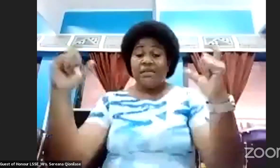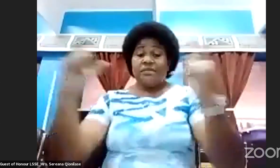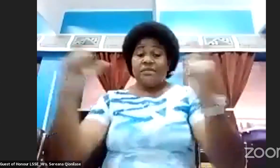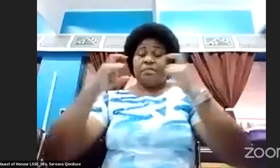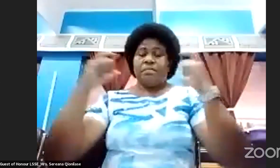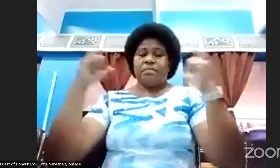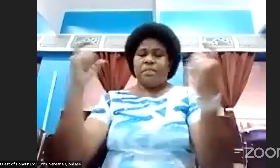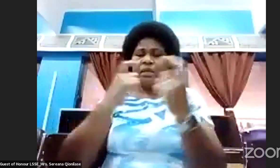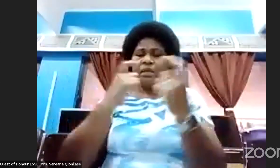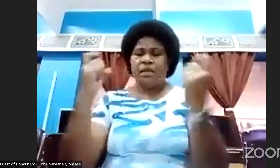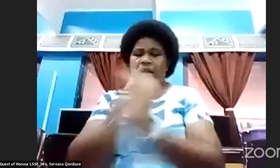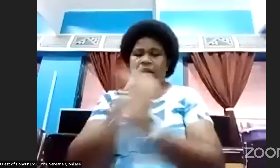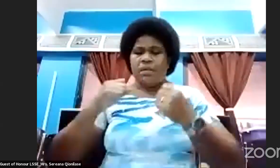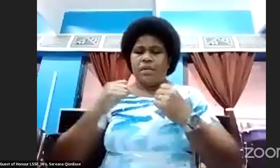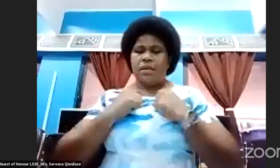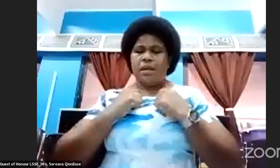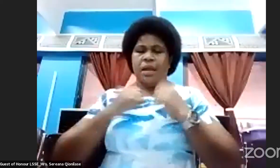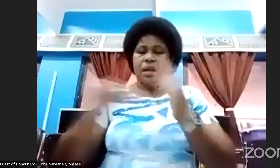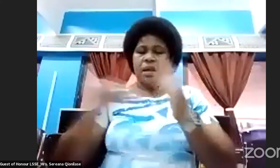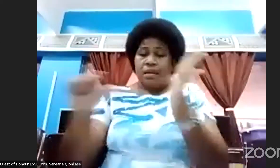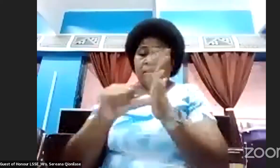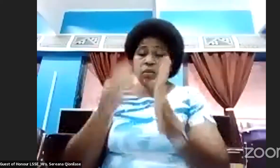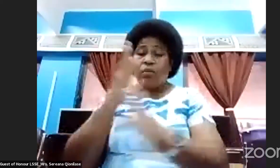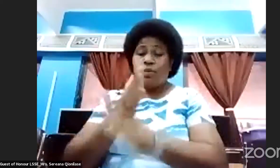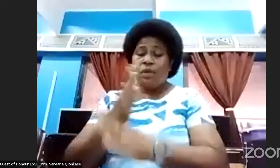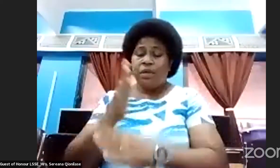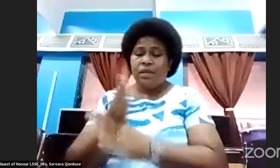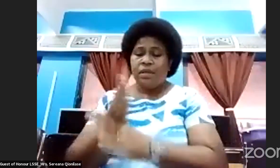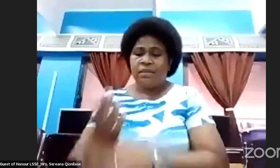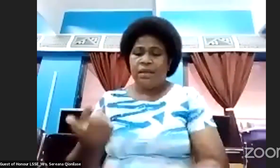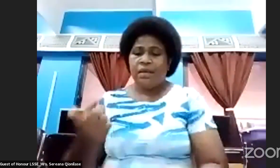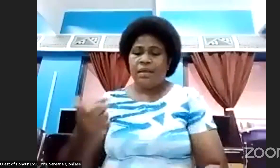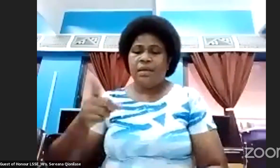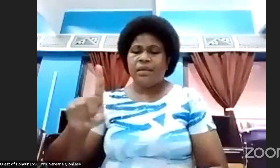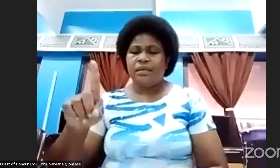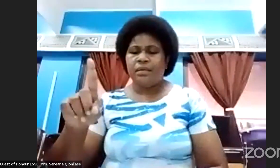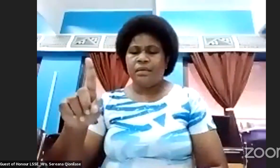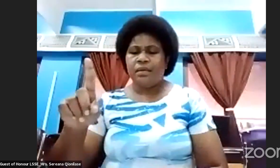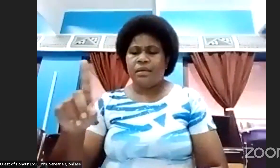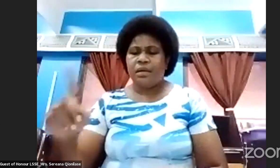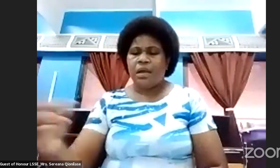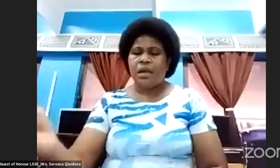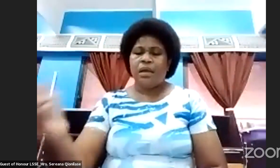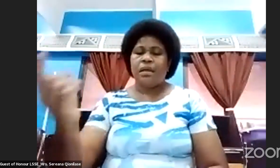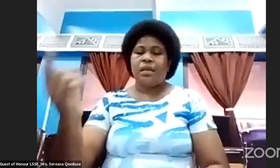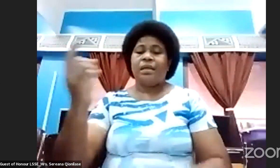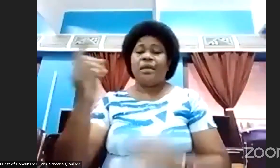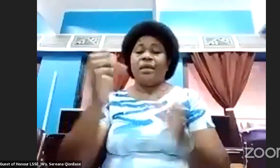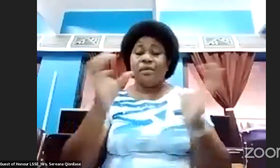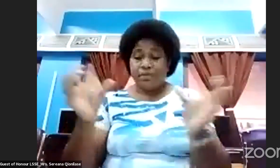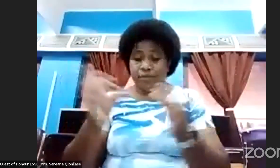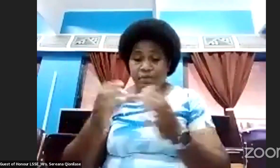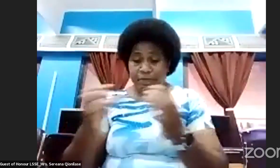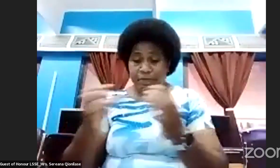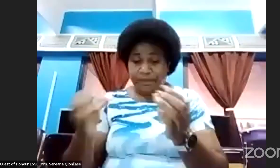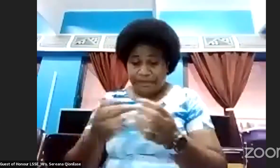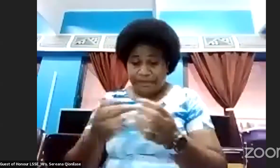What's that? I cross that line. the sea.